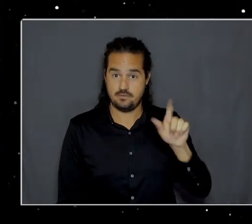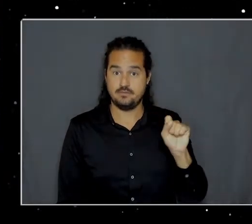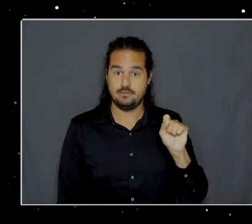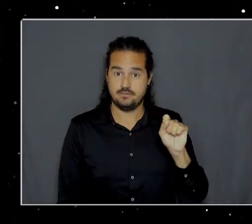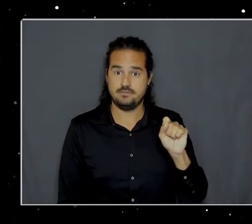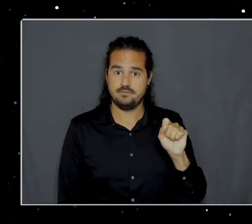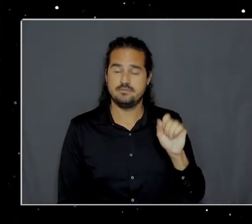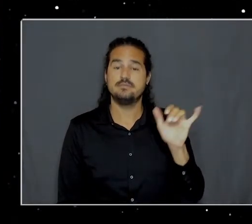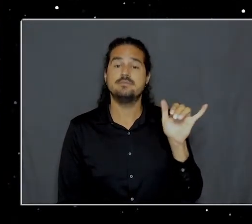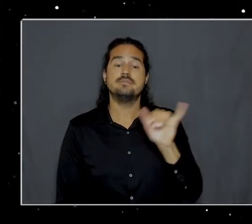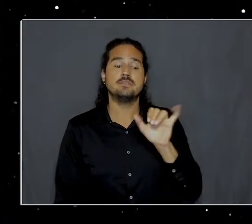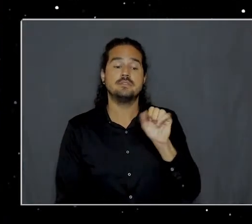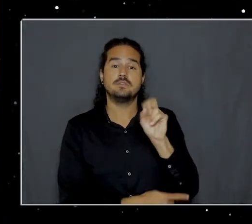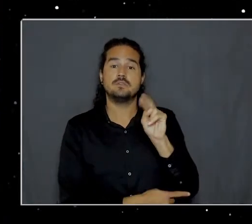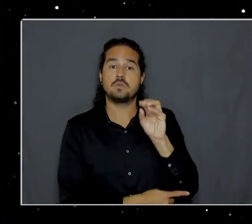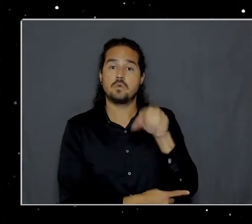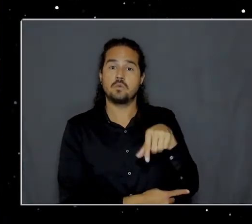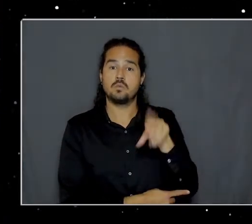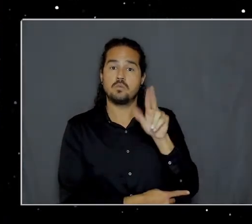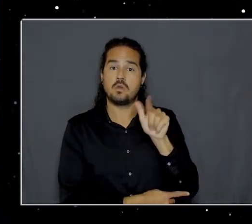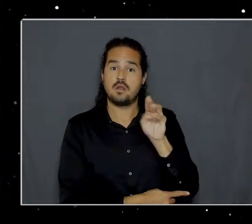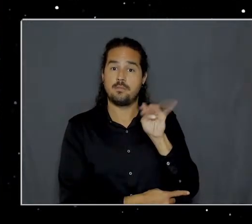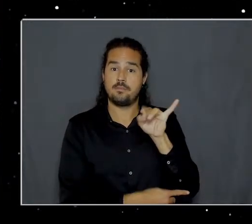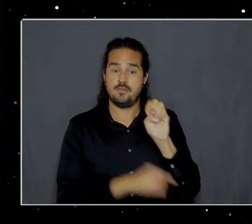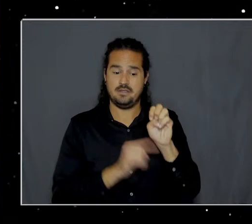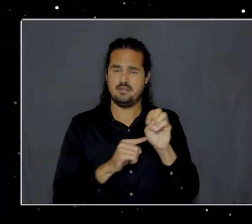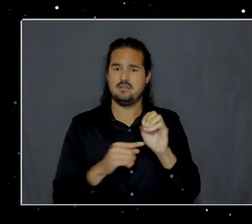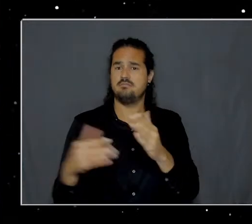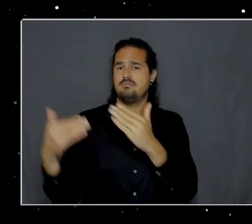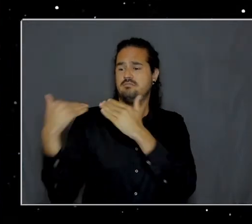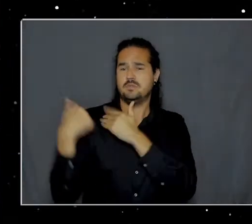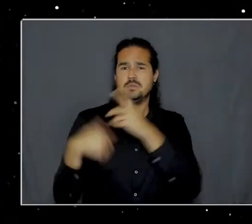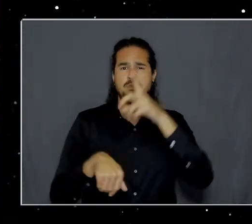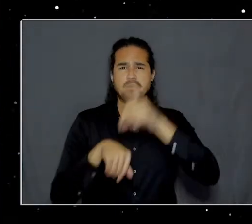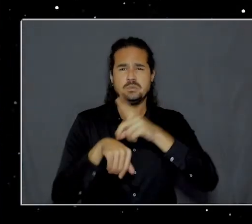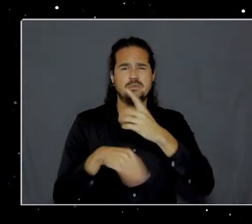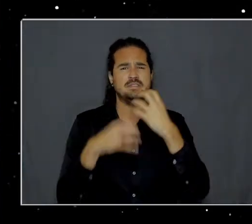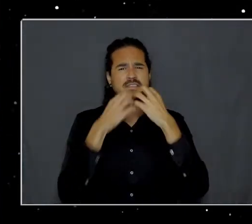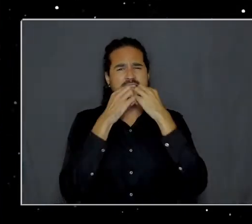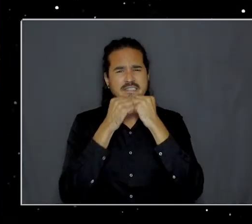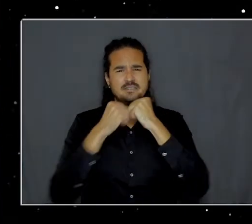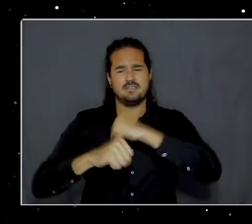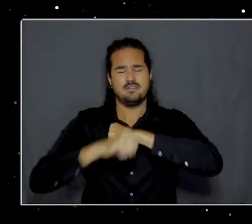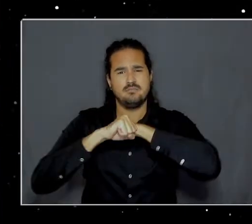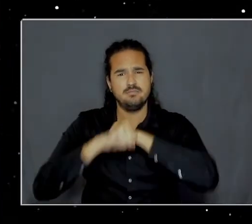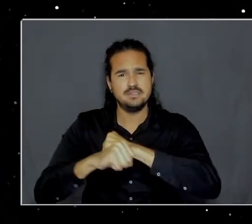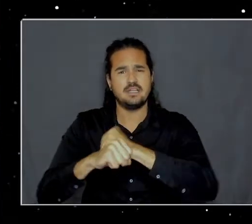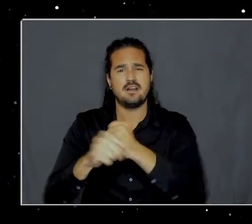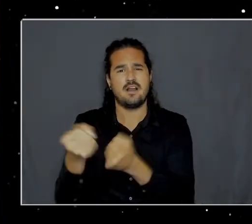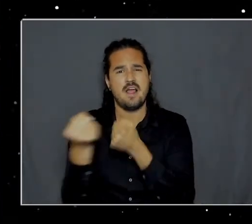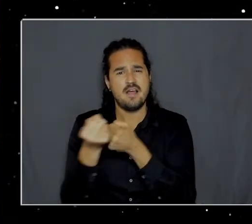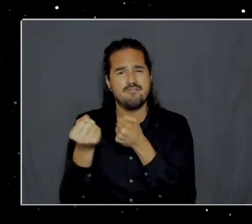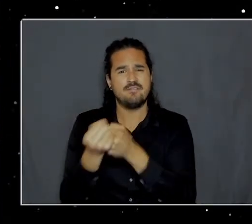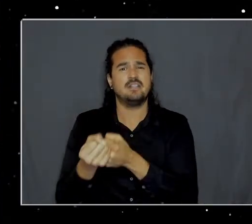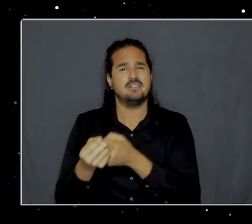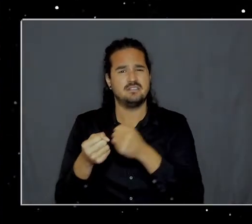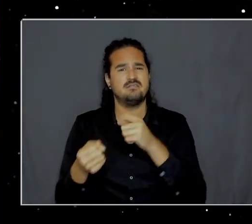BEEN OUR SACRED DUTY TO PROTECT AND ADVOCATE FOR OUR SACRED